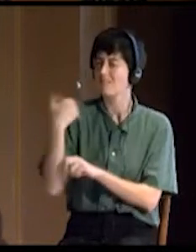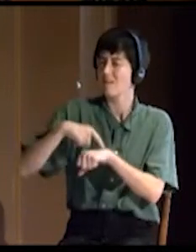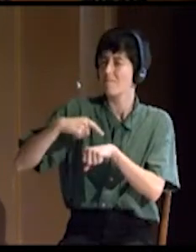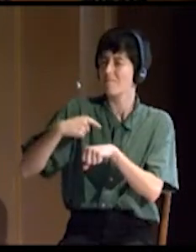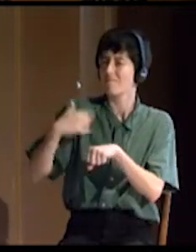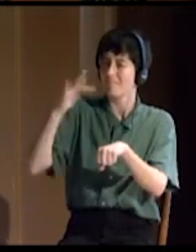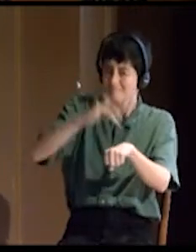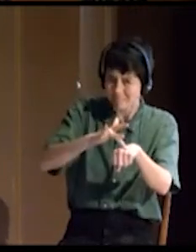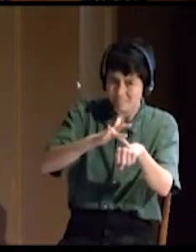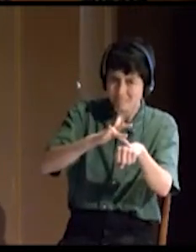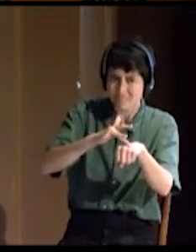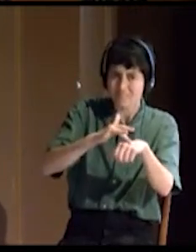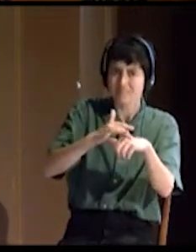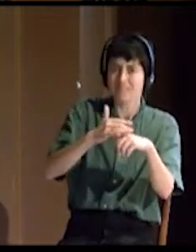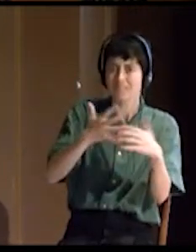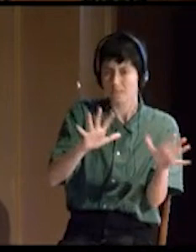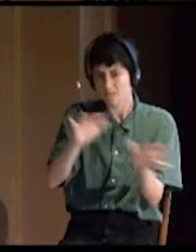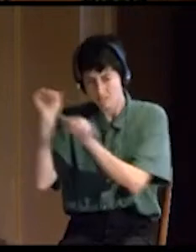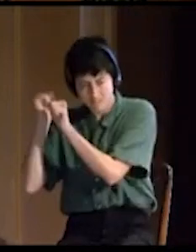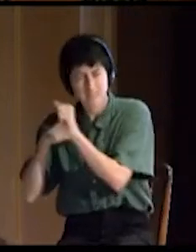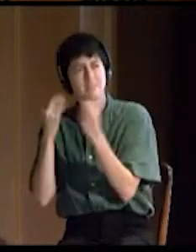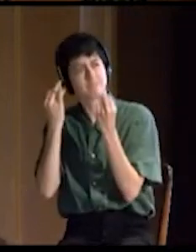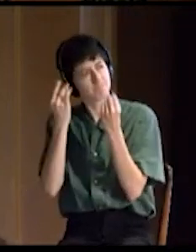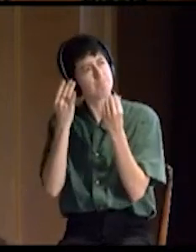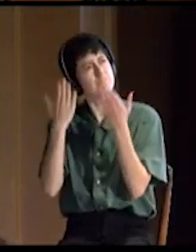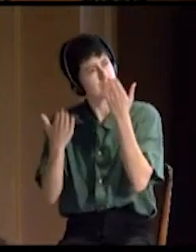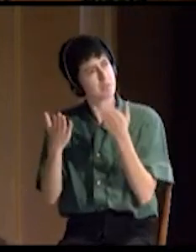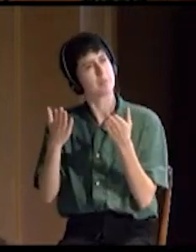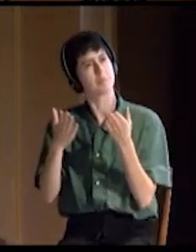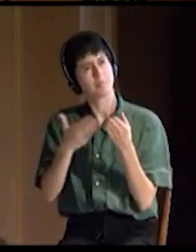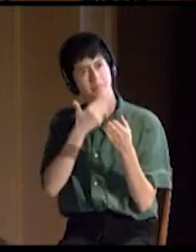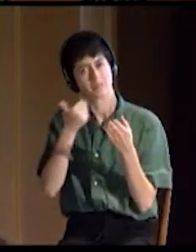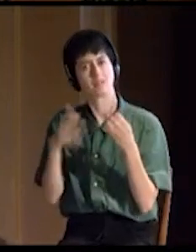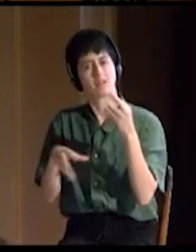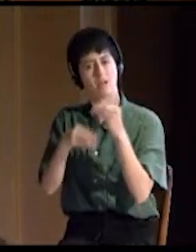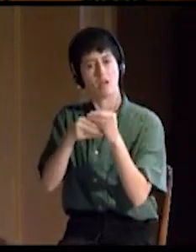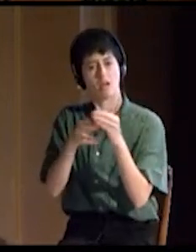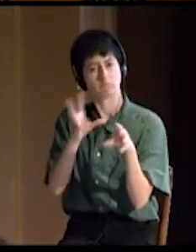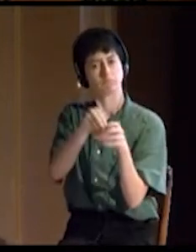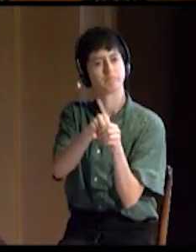And this is a quick overview of just a few species